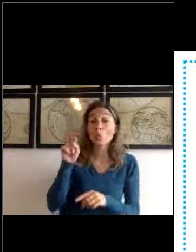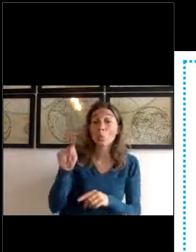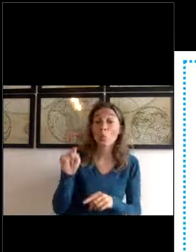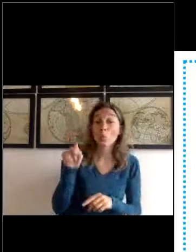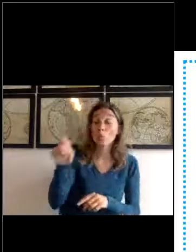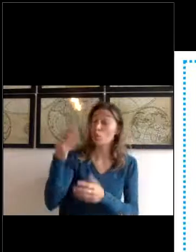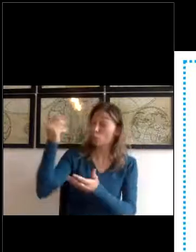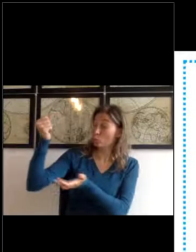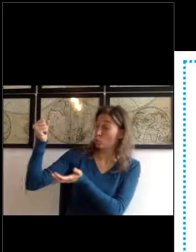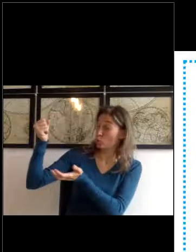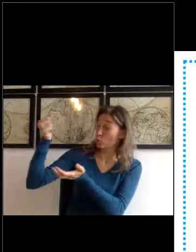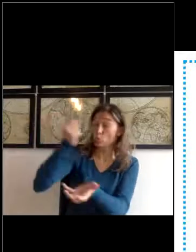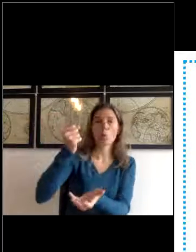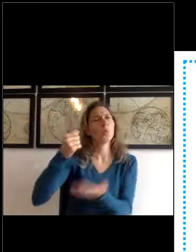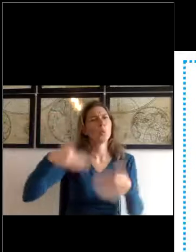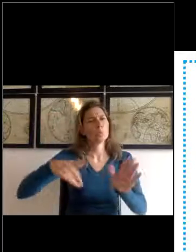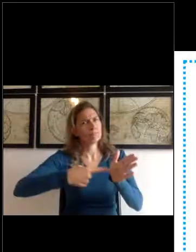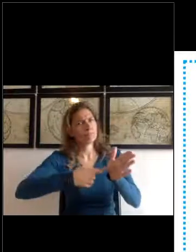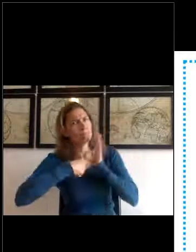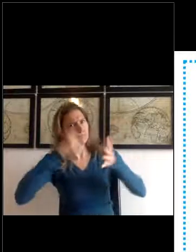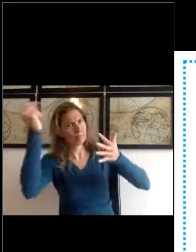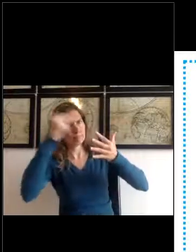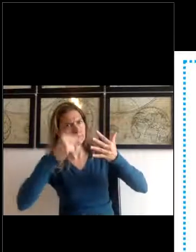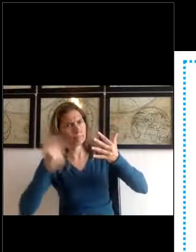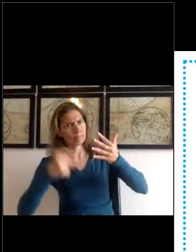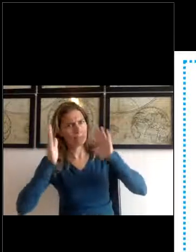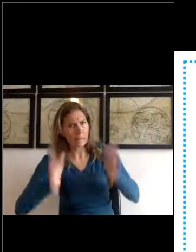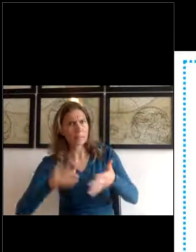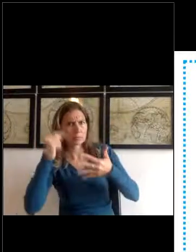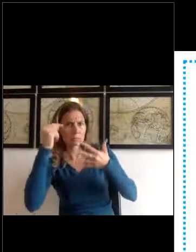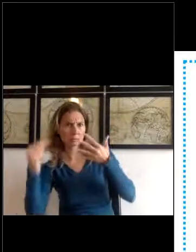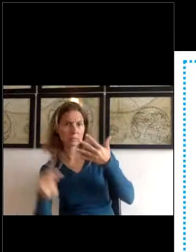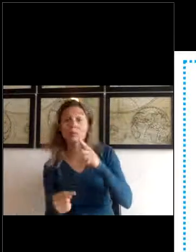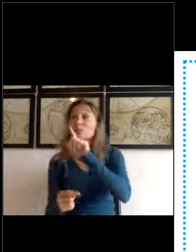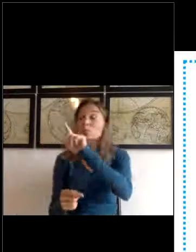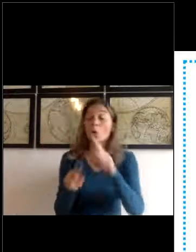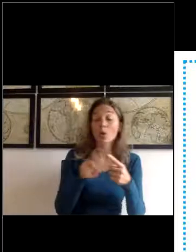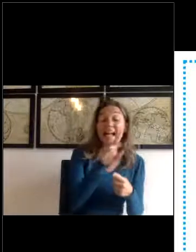and best practice, so once again the areas of DID are encountered.